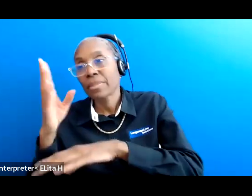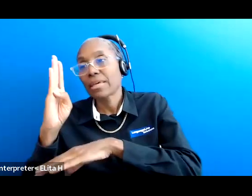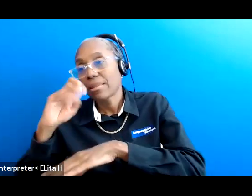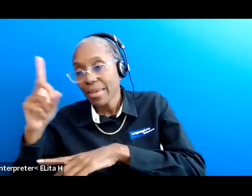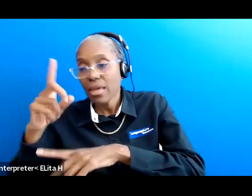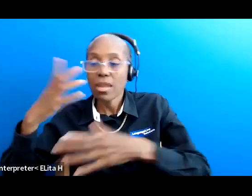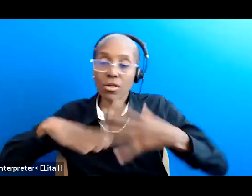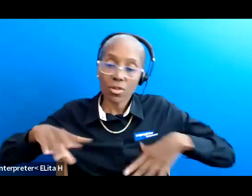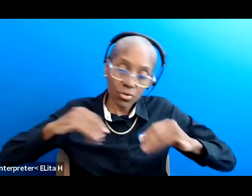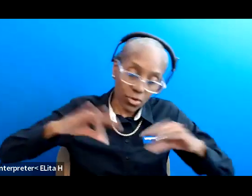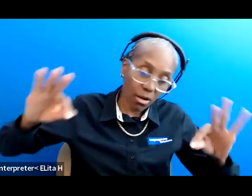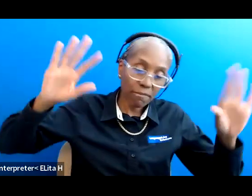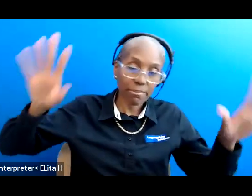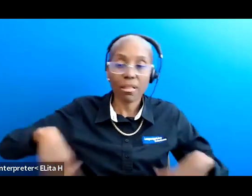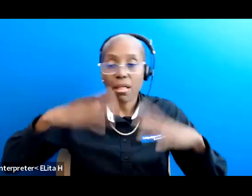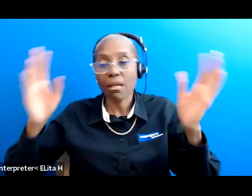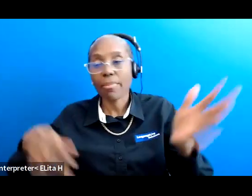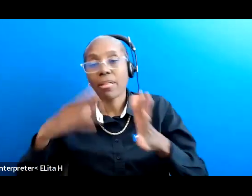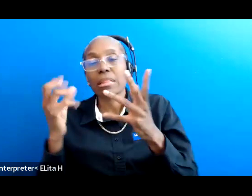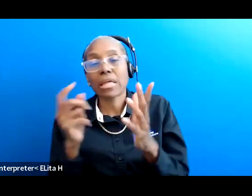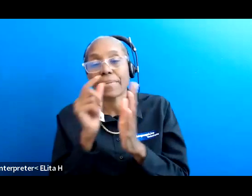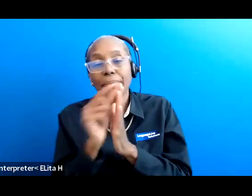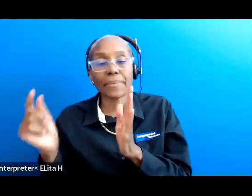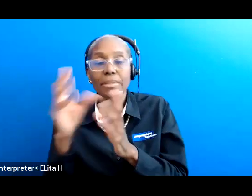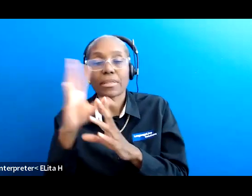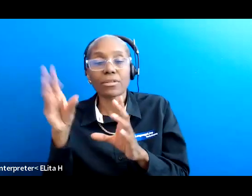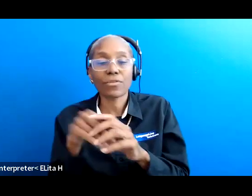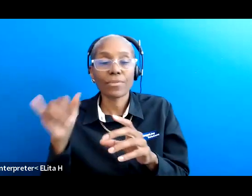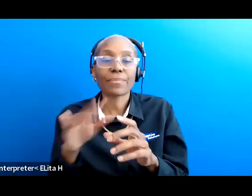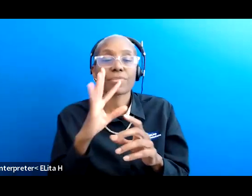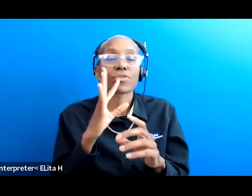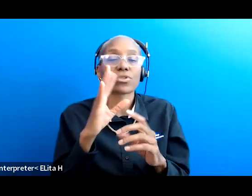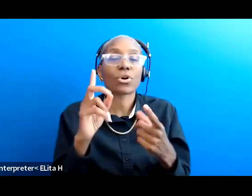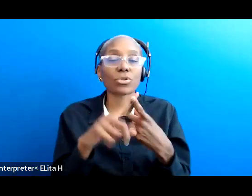There's a whole lot of bits and pieces that go to that. So talk to the doctor.